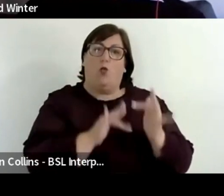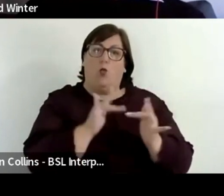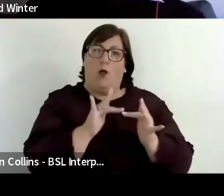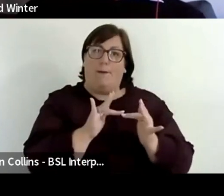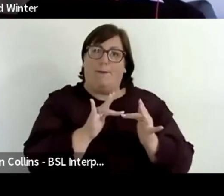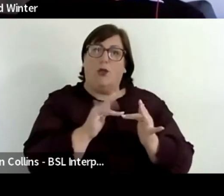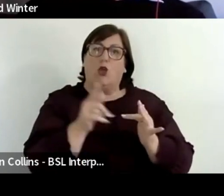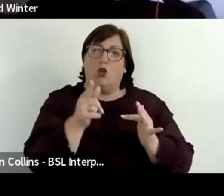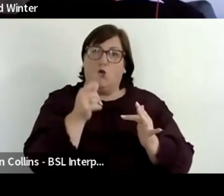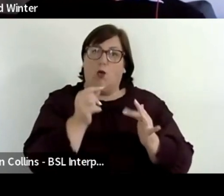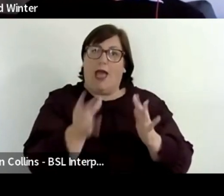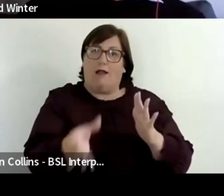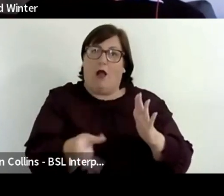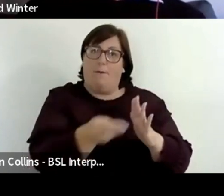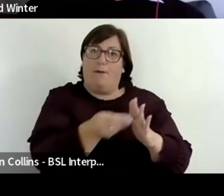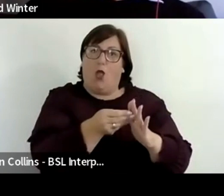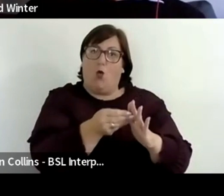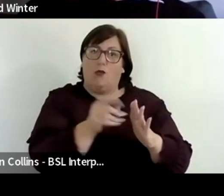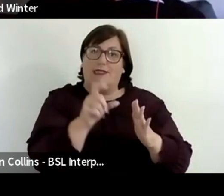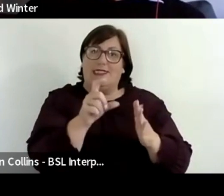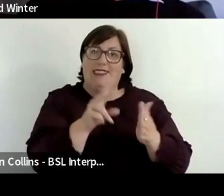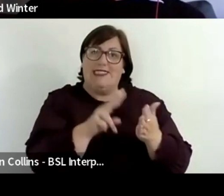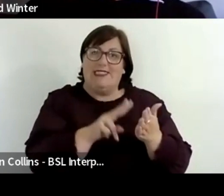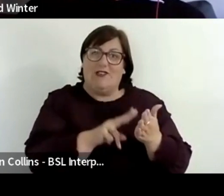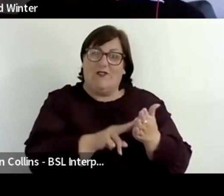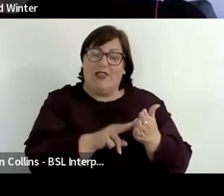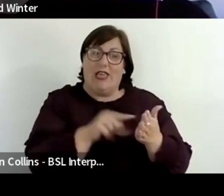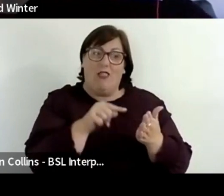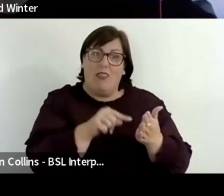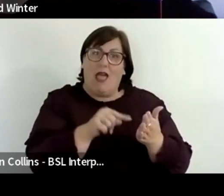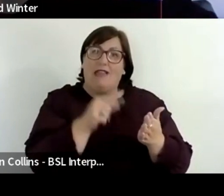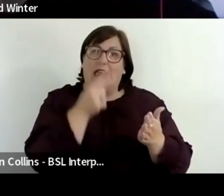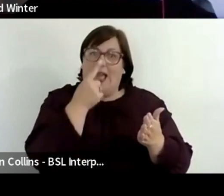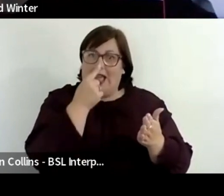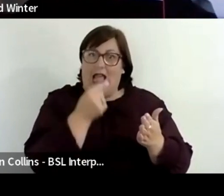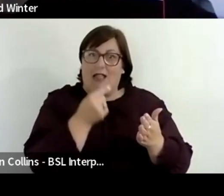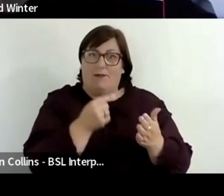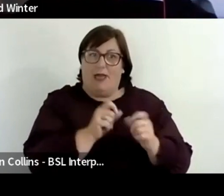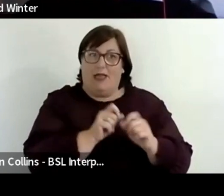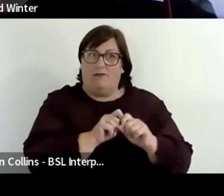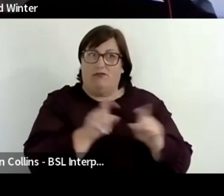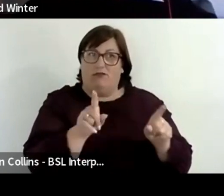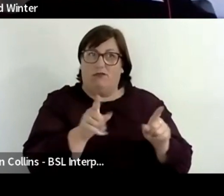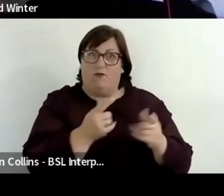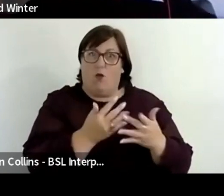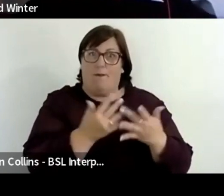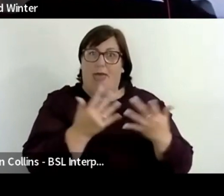and it has multiple vacancies. You can set up alerts.